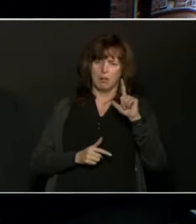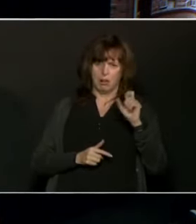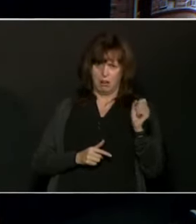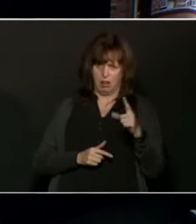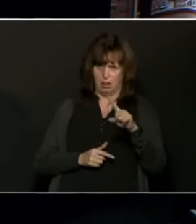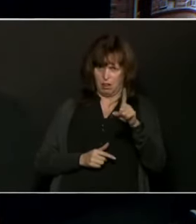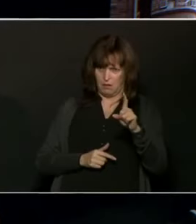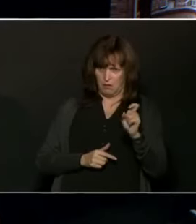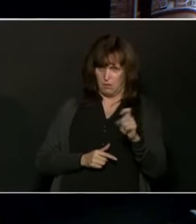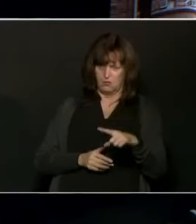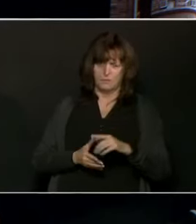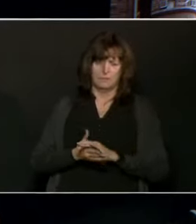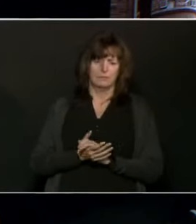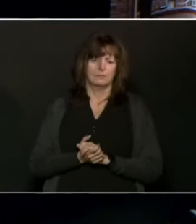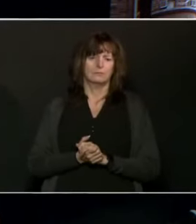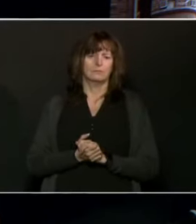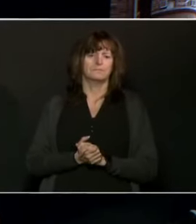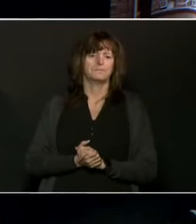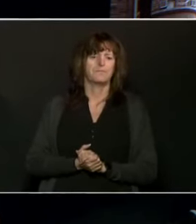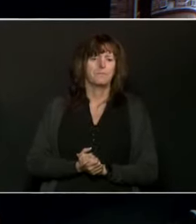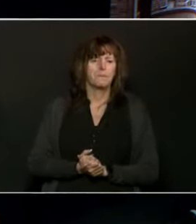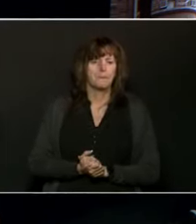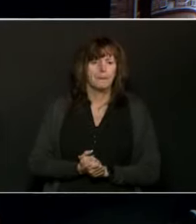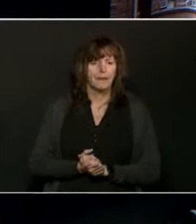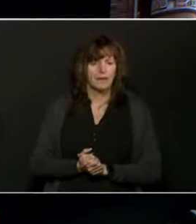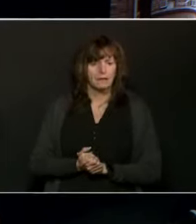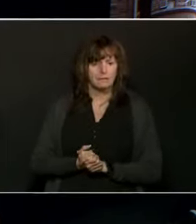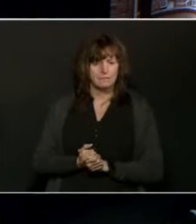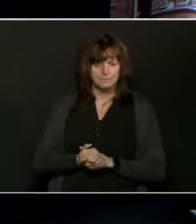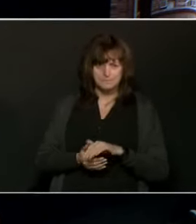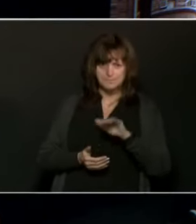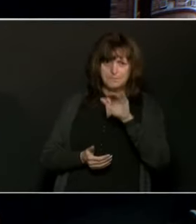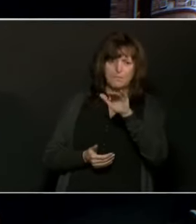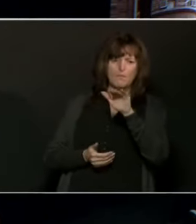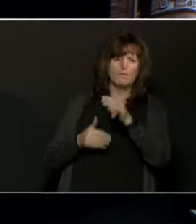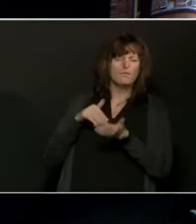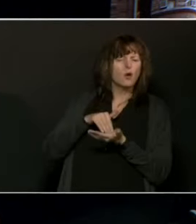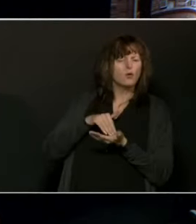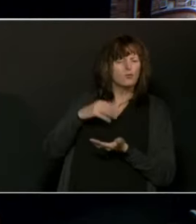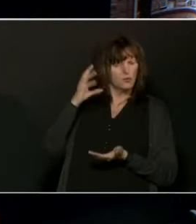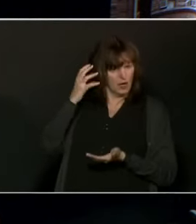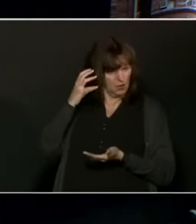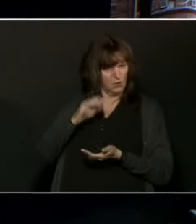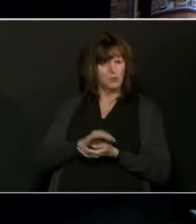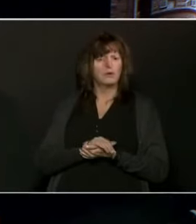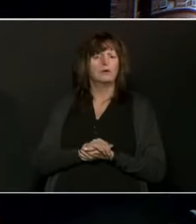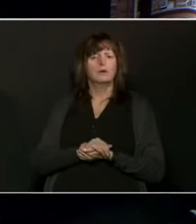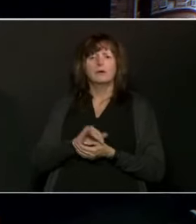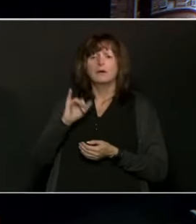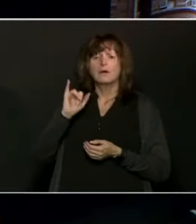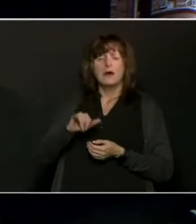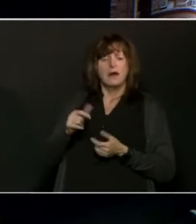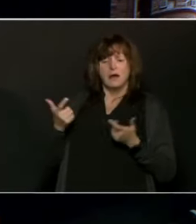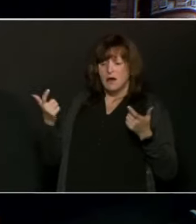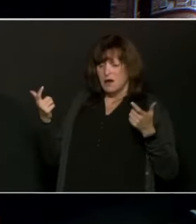LAURA WITH THE GLOBE AND MAIL. Reporter: HELLO DOCTOR